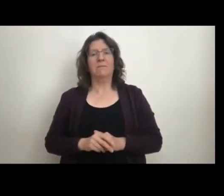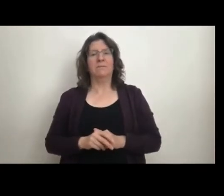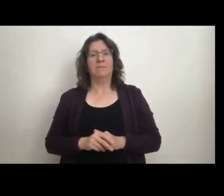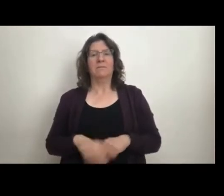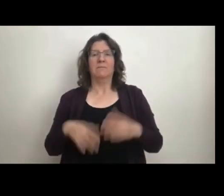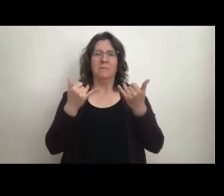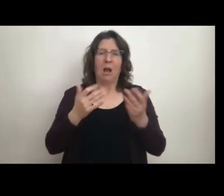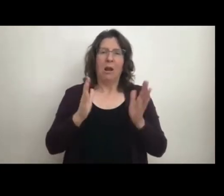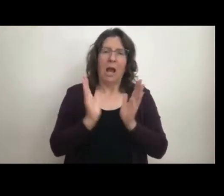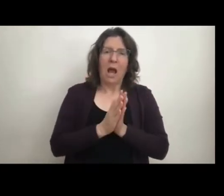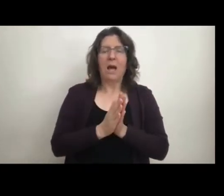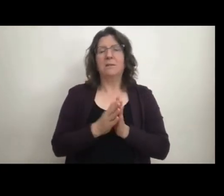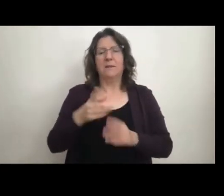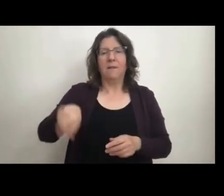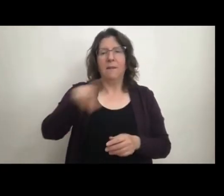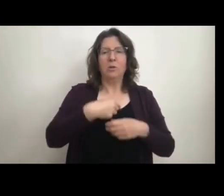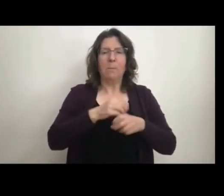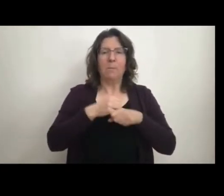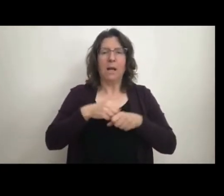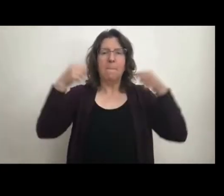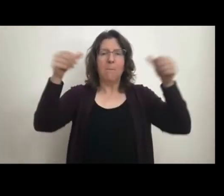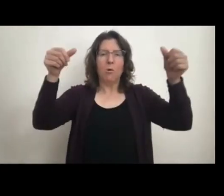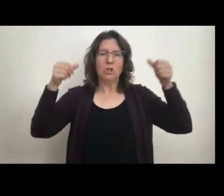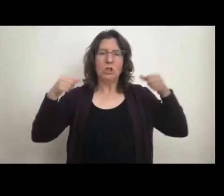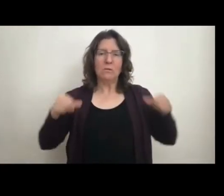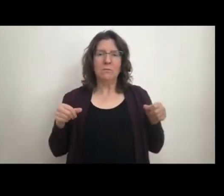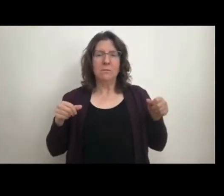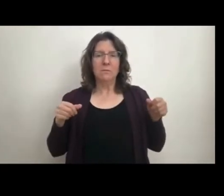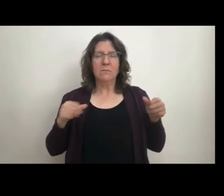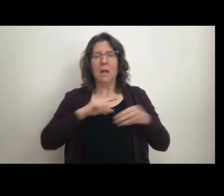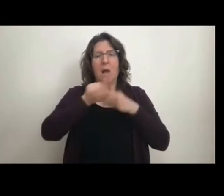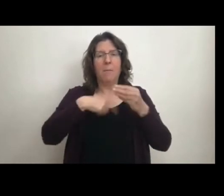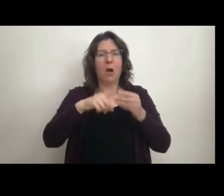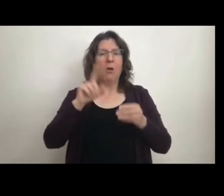I had them do a poster project.